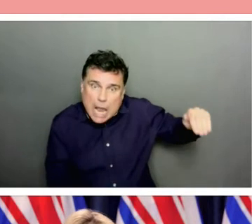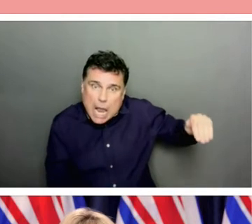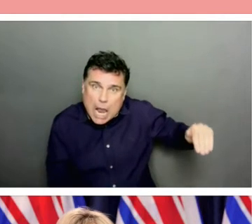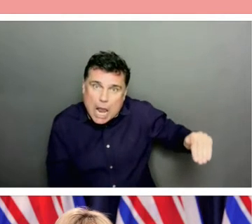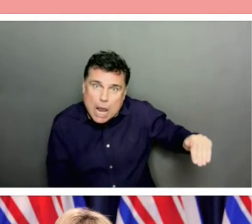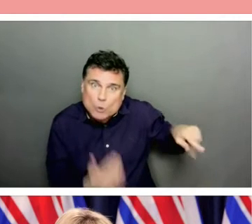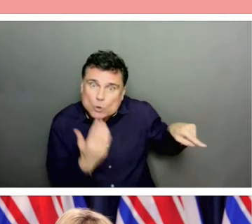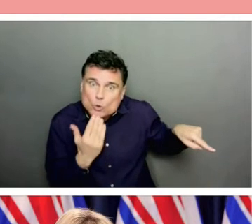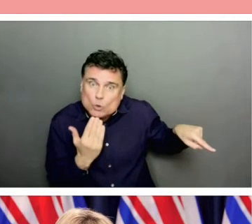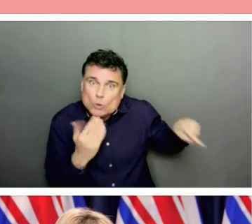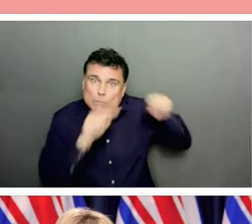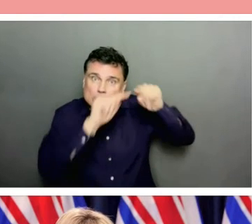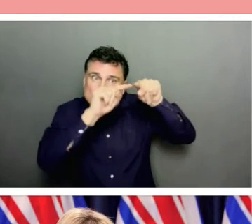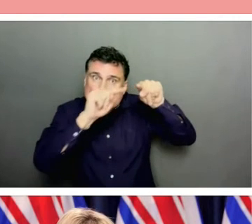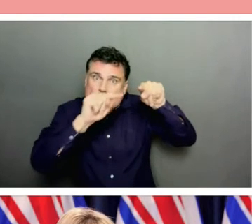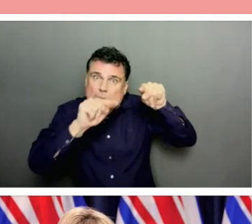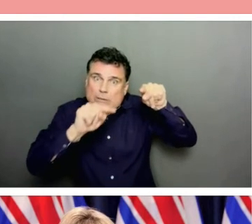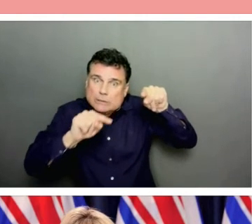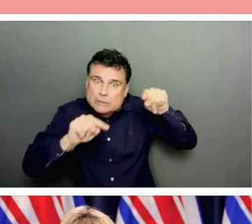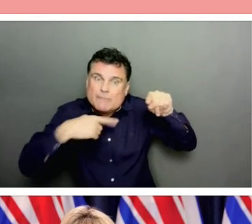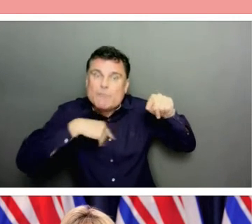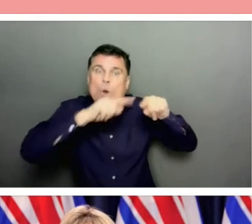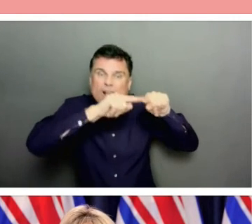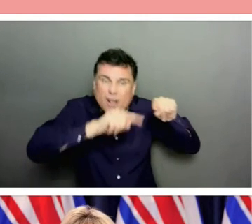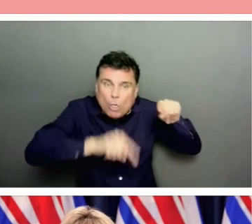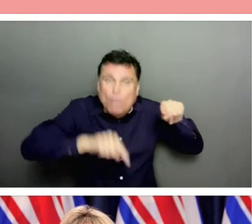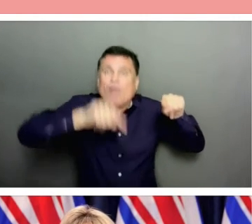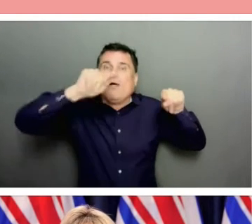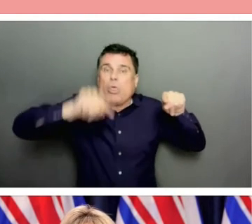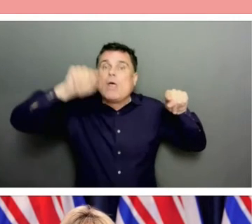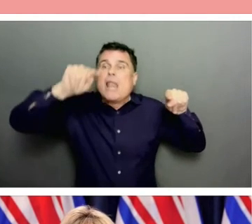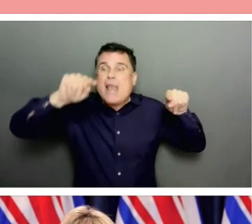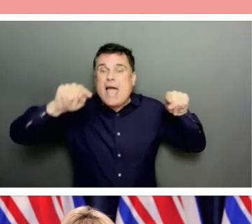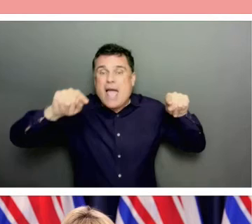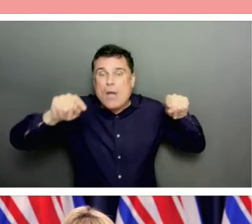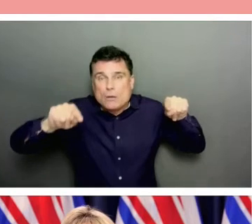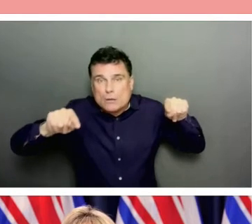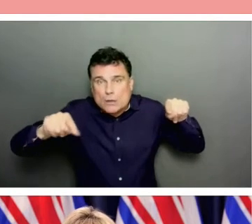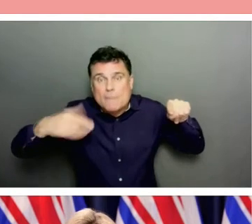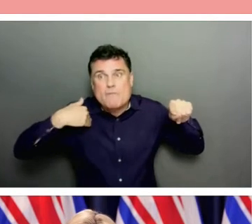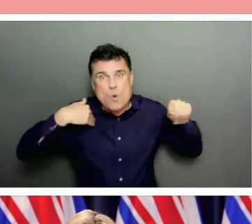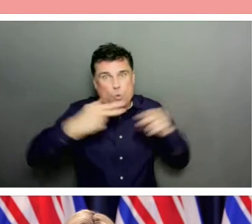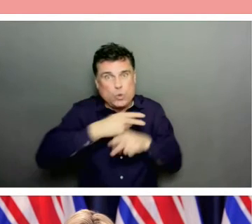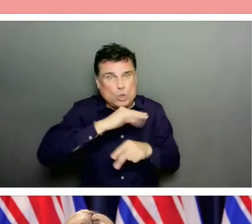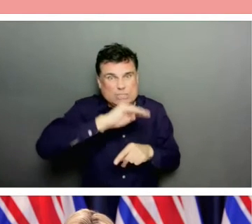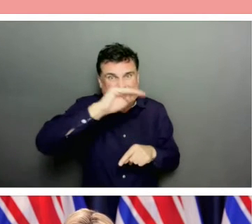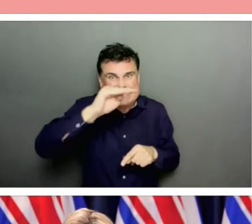So that is where we are now. We have just come down slightly below 1 and we're hovering